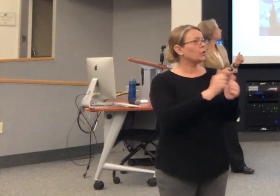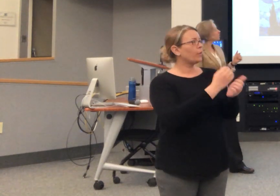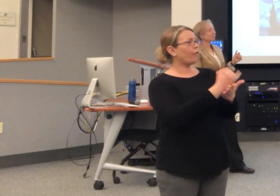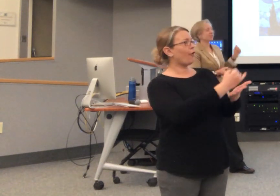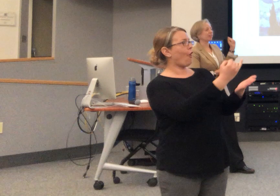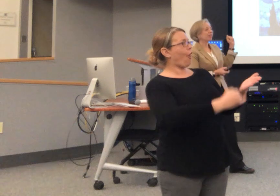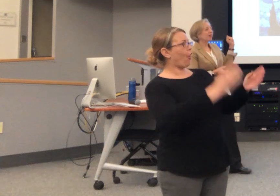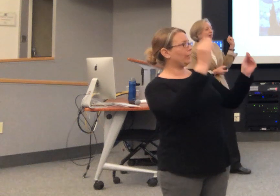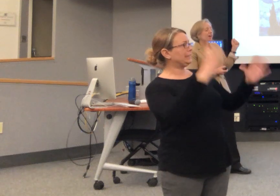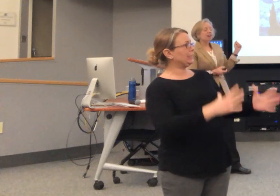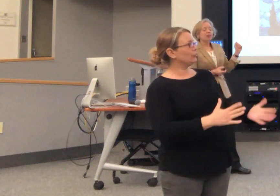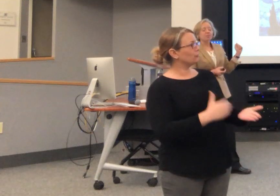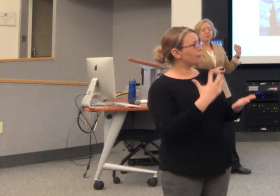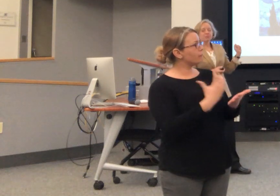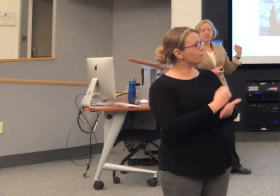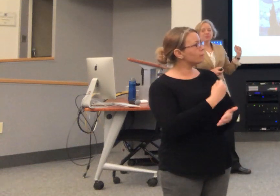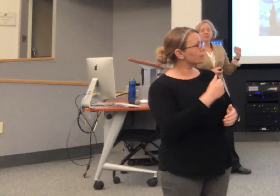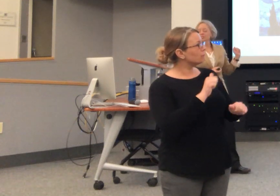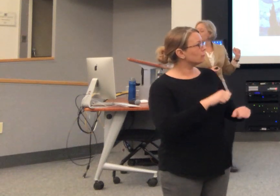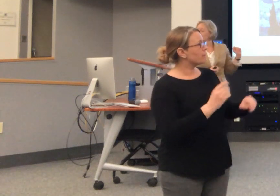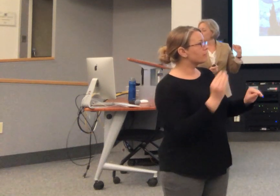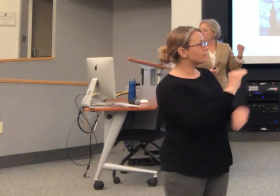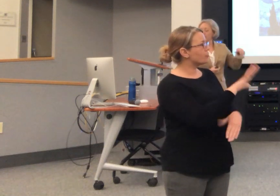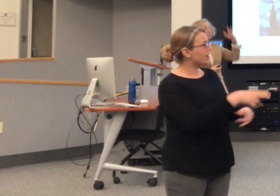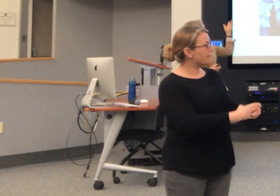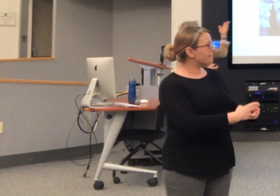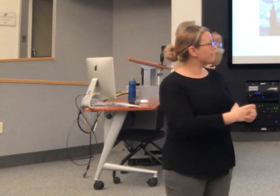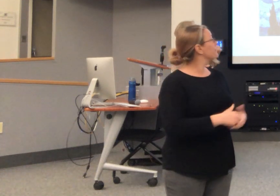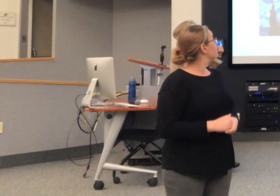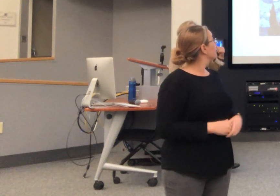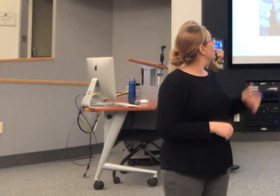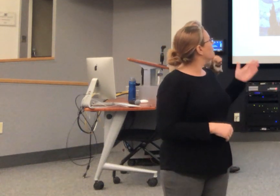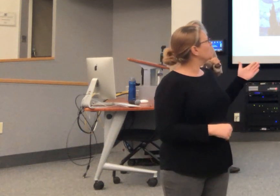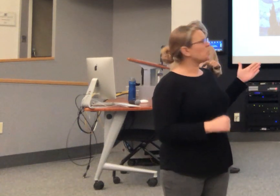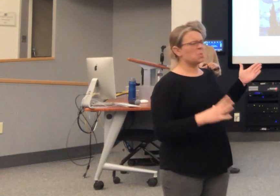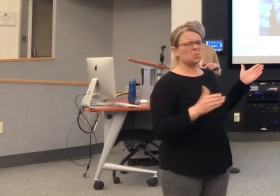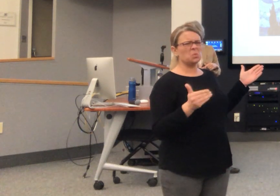I should have put your name in here. So hypothetical, you can take a minute to read.